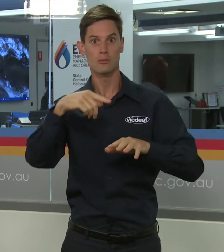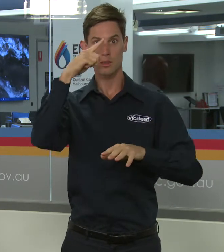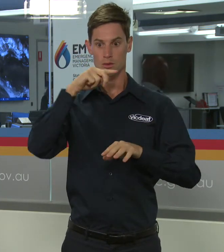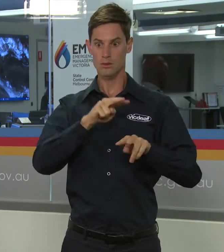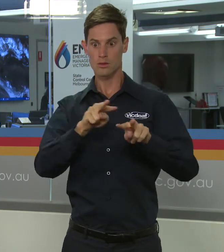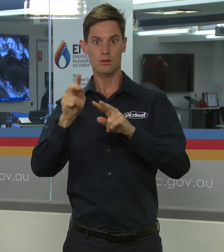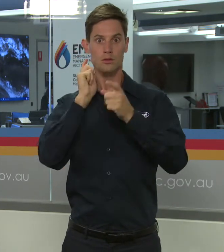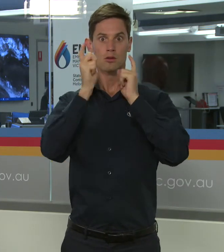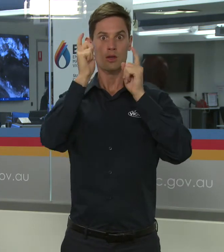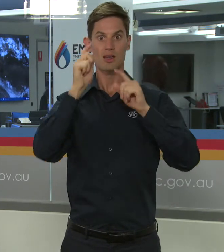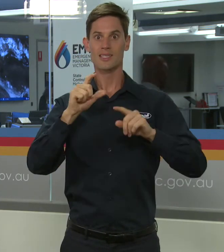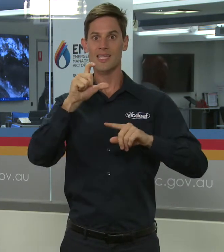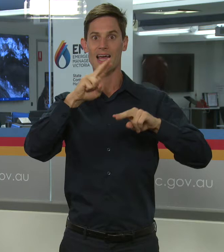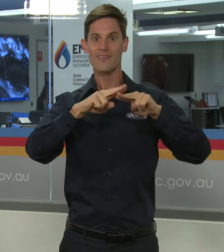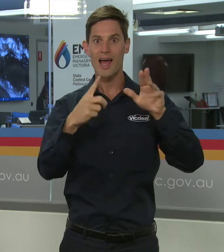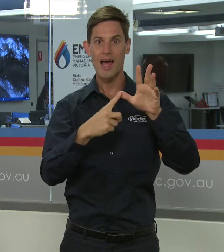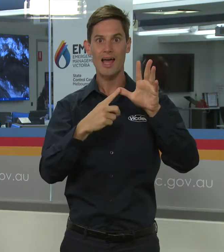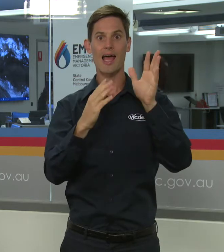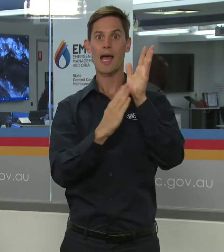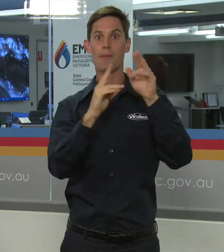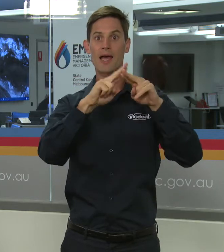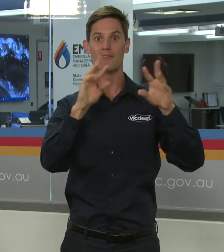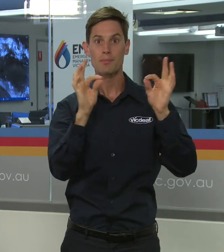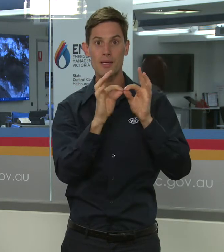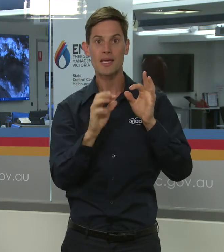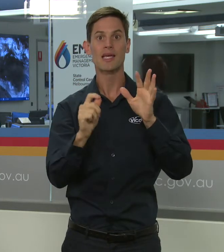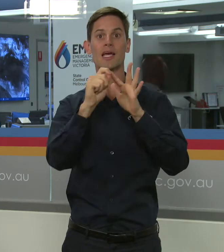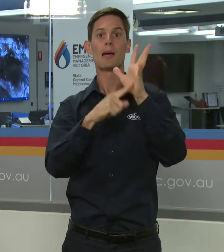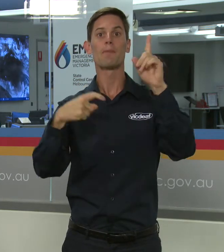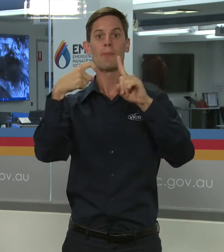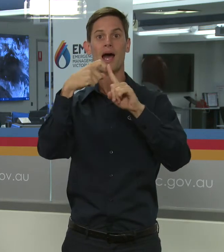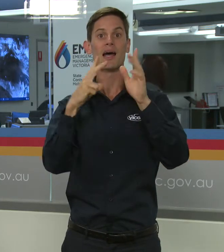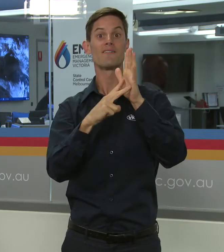burning for CFA, MFB, Parks Victoria, in the outer metropolitan area at Diggers Rest and